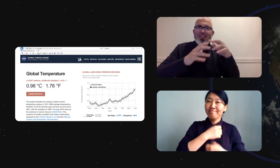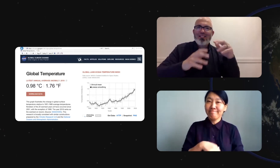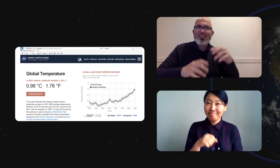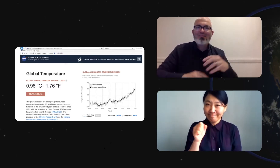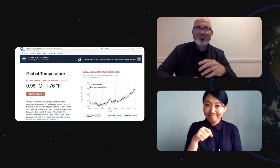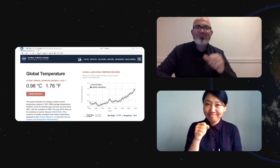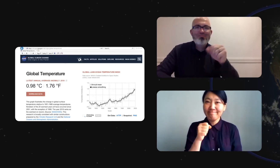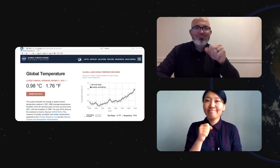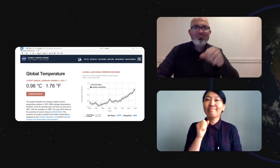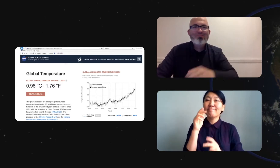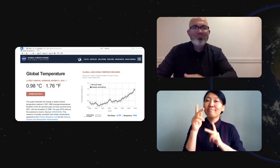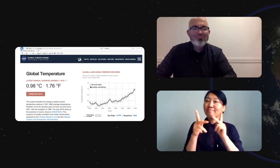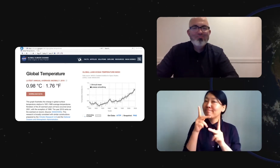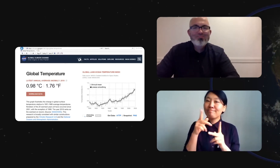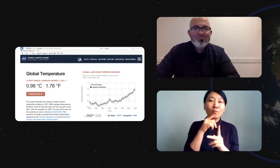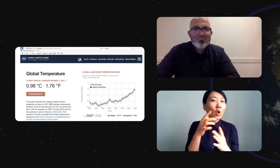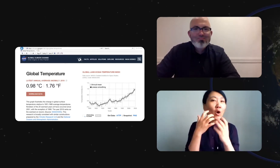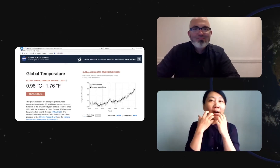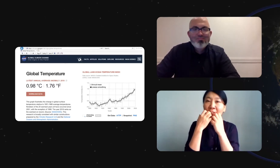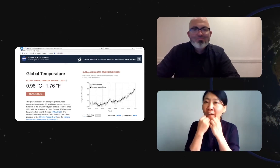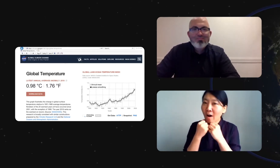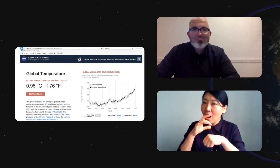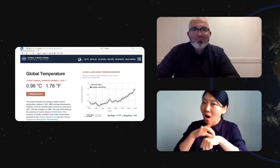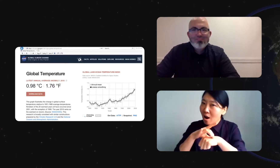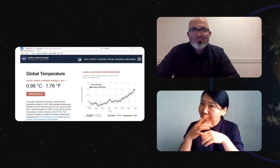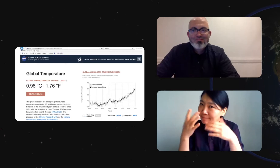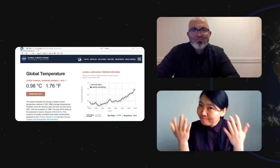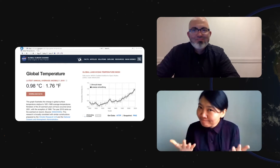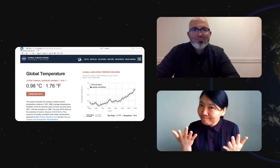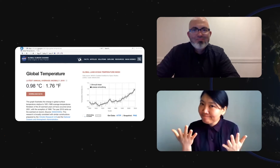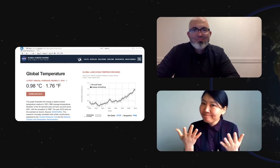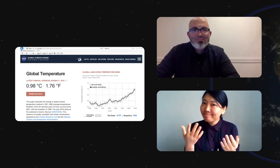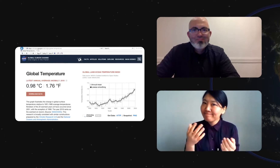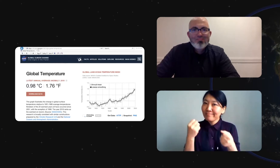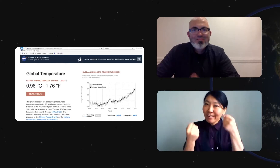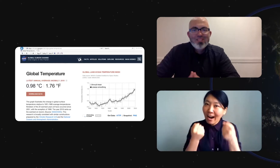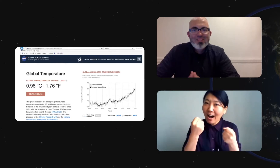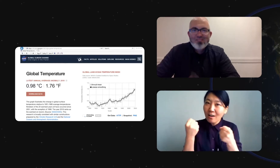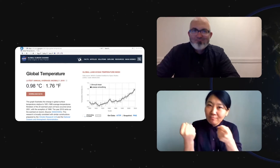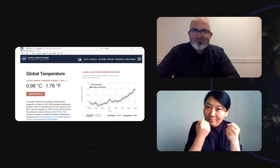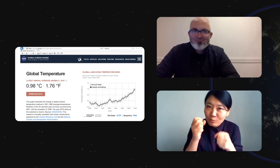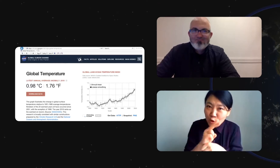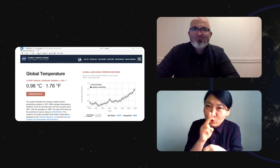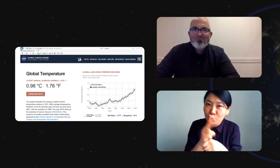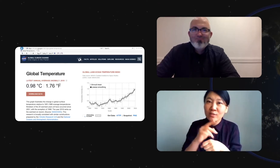Airplanes, too! Yes.